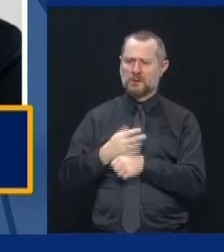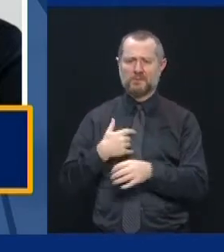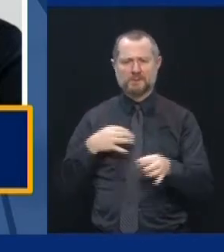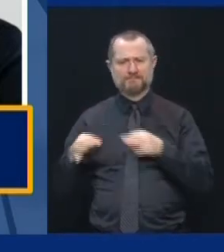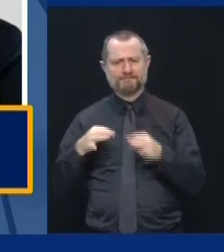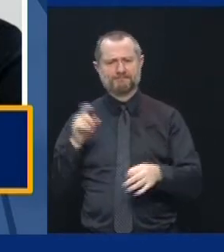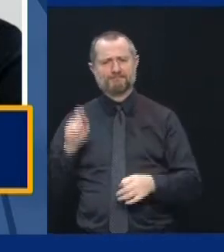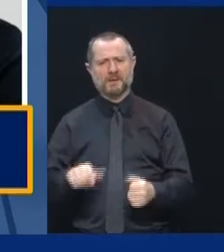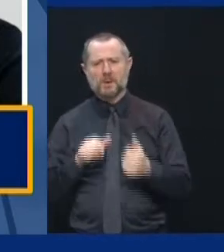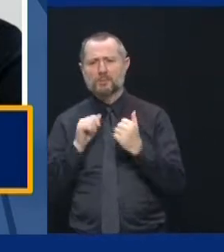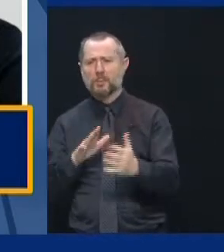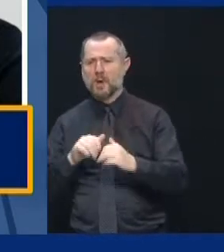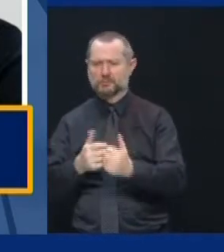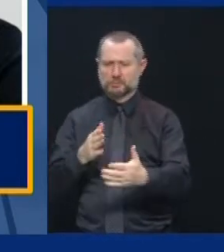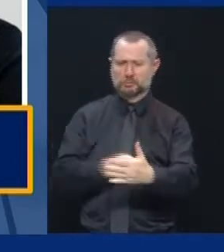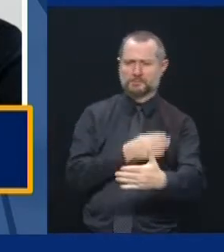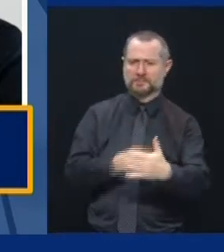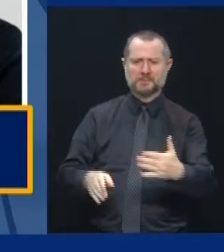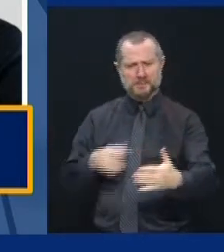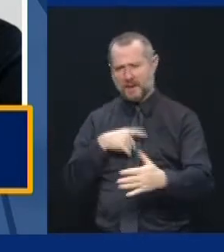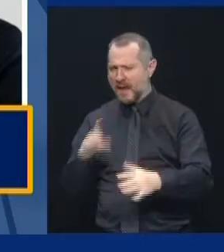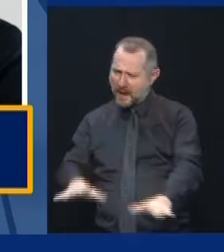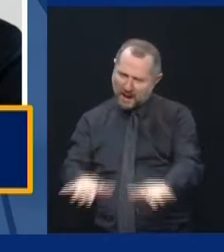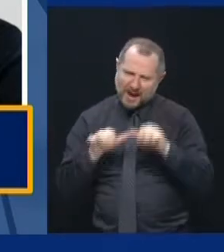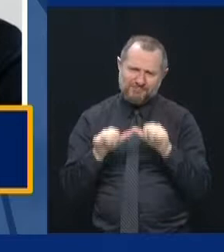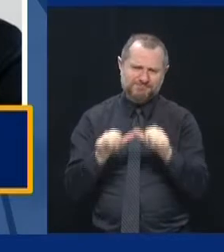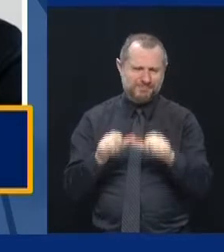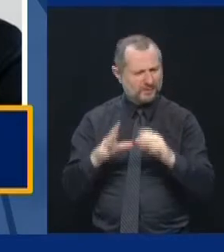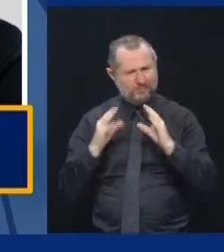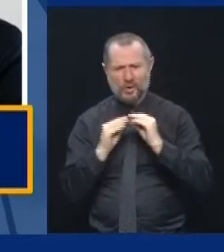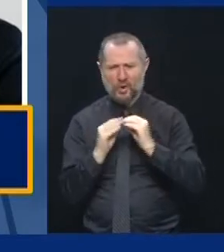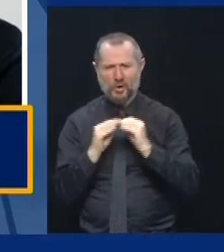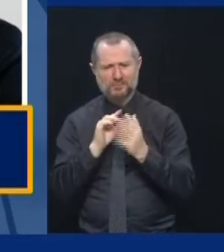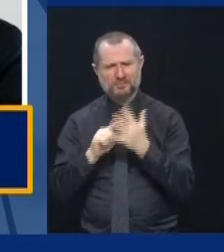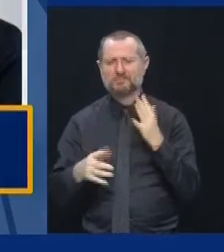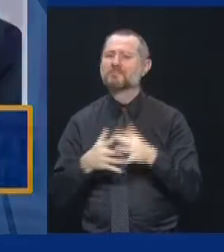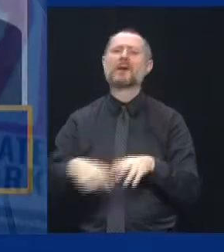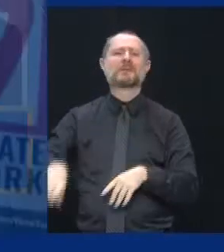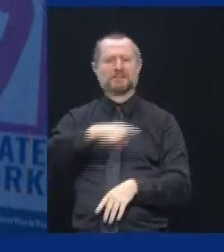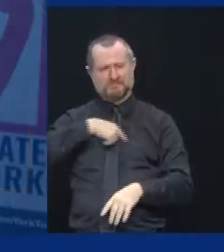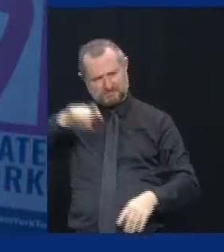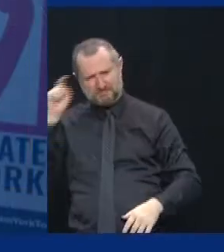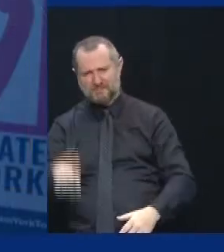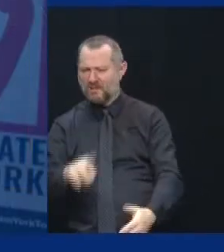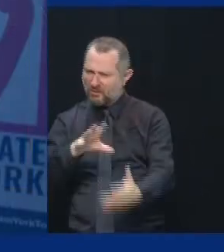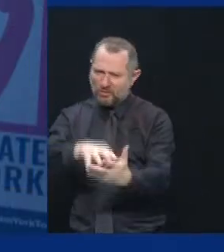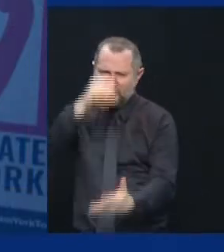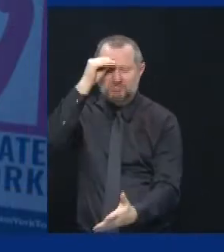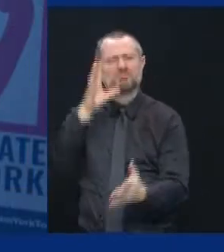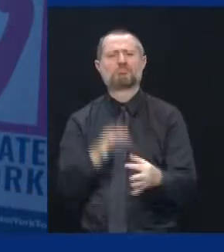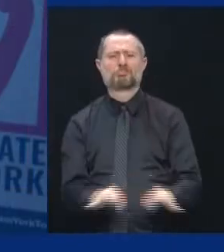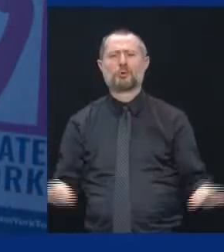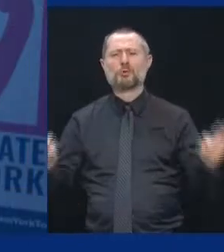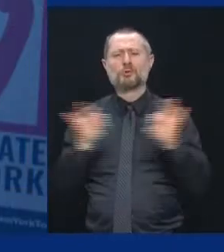CEO OF NAACP. WE POINTED OUT THIS ISSUE EARLY ON AND SAID IT HAD TO BE ADDRESSED AND WE CONTINUE TO SAY